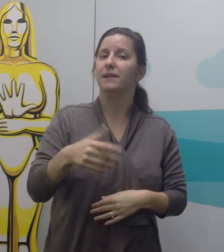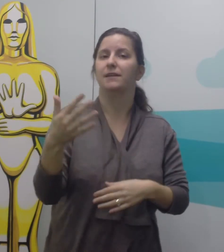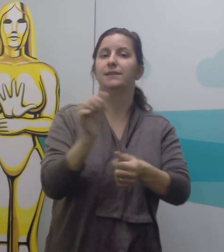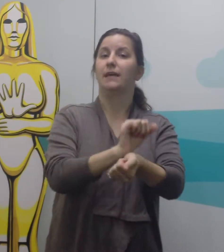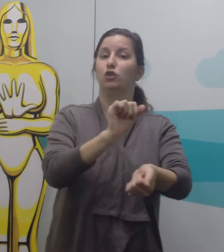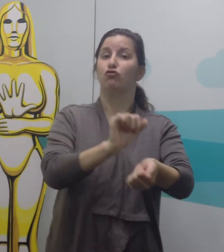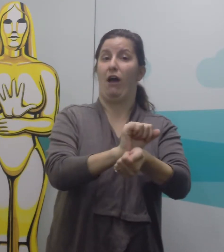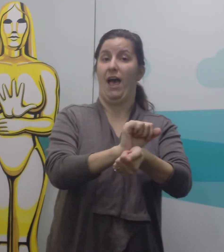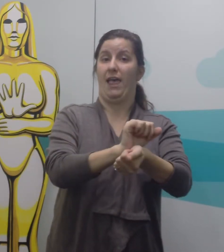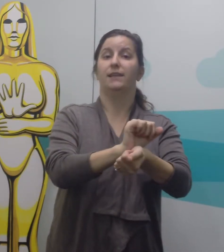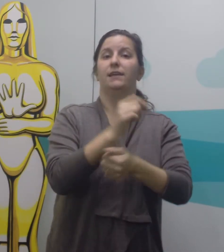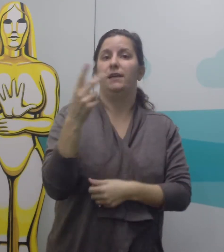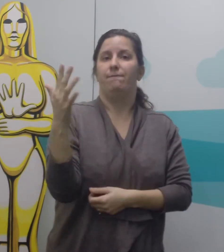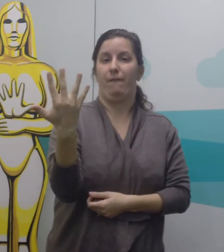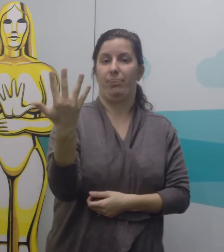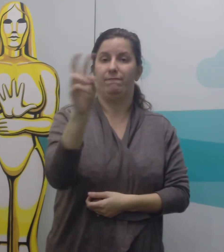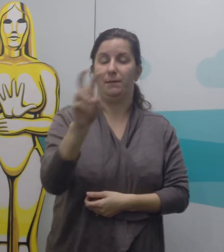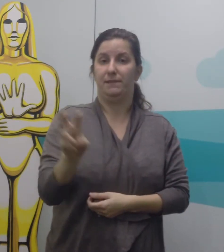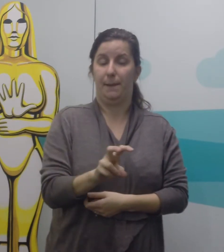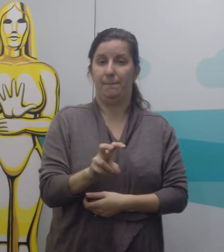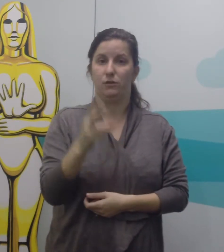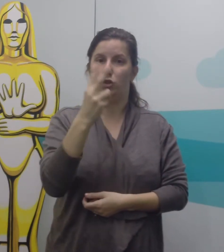This will be on Saturday 5th September 2015